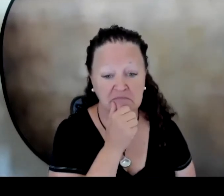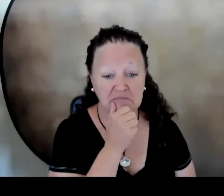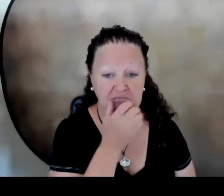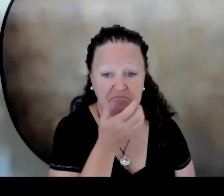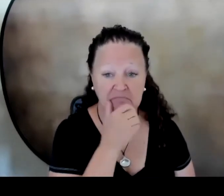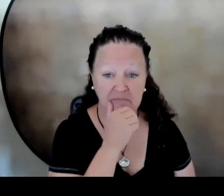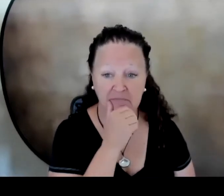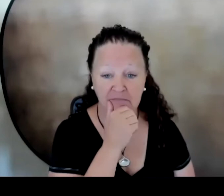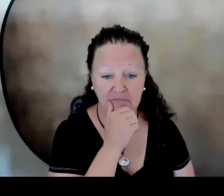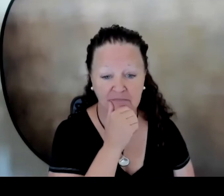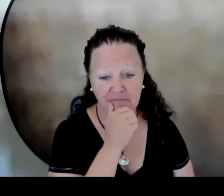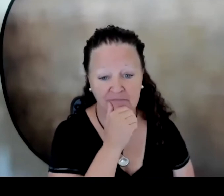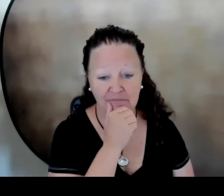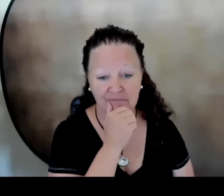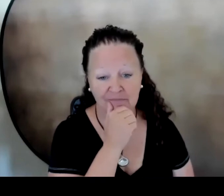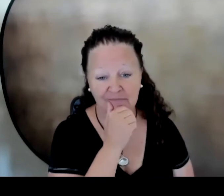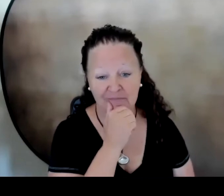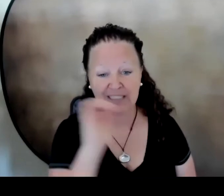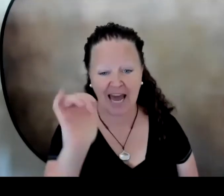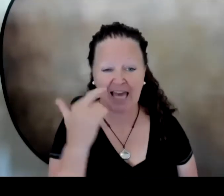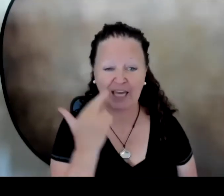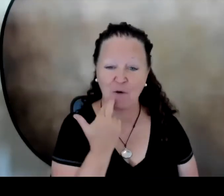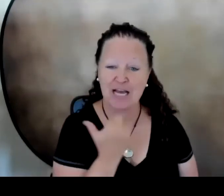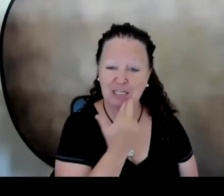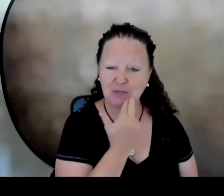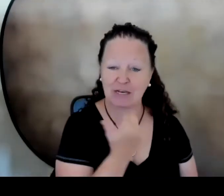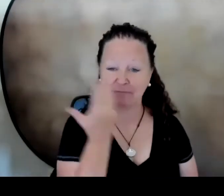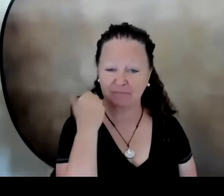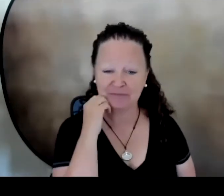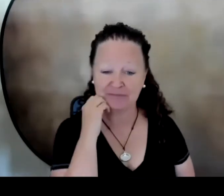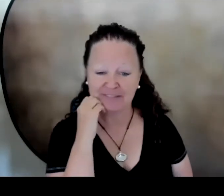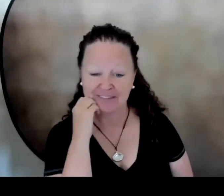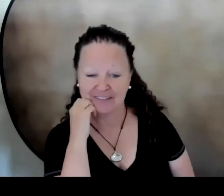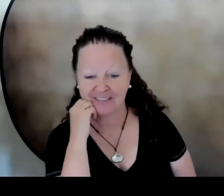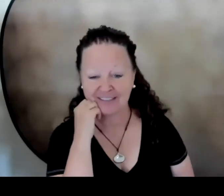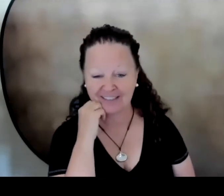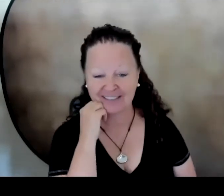Cool. My mom loves adding corn starch to different stir fries.